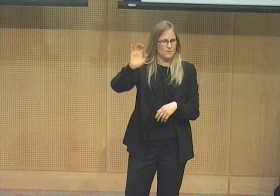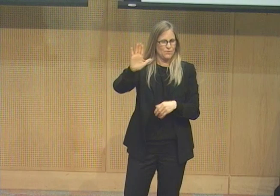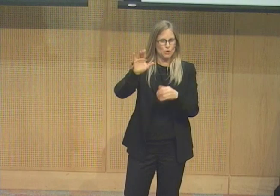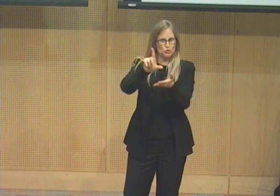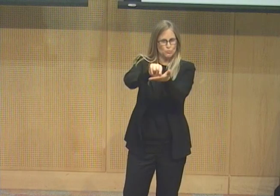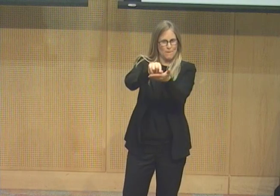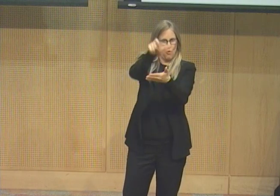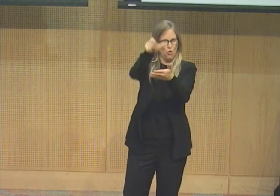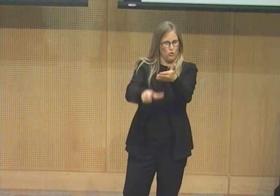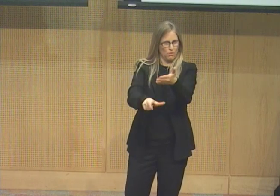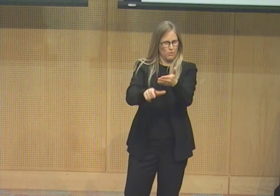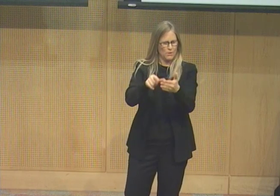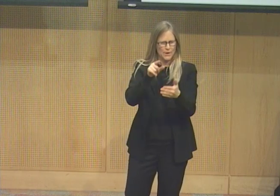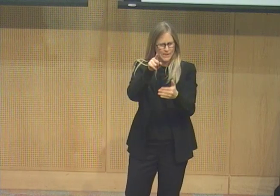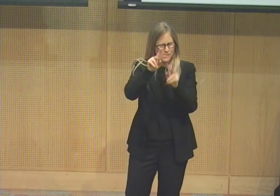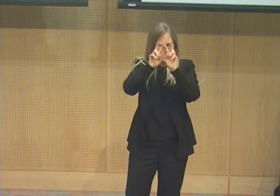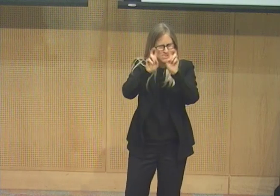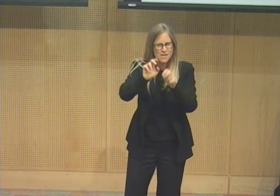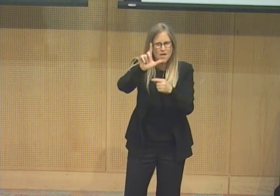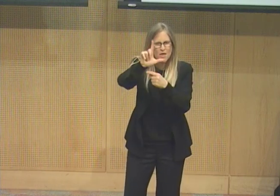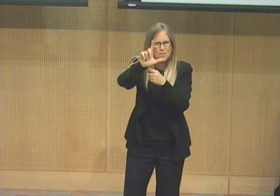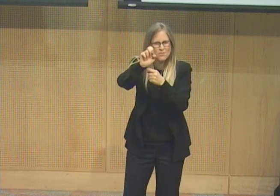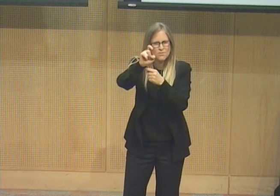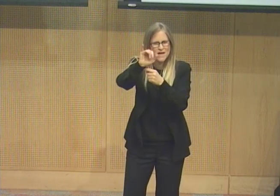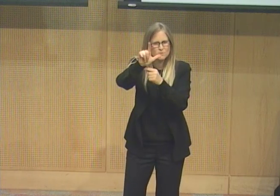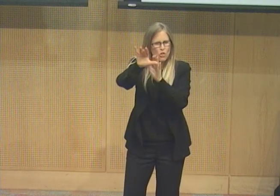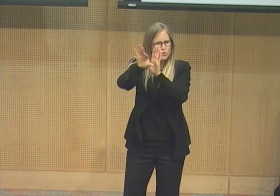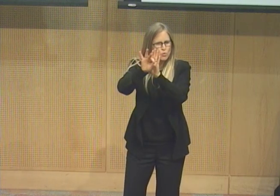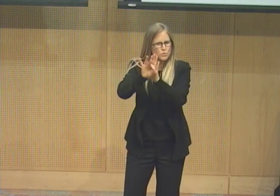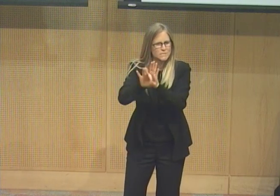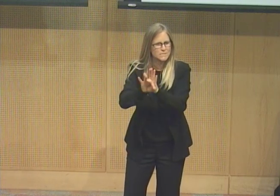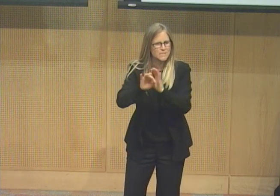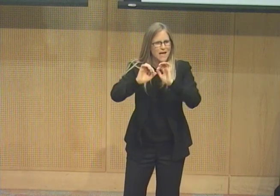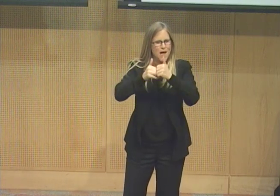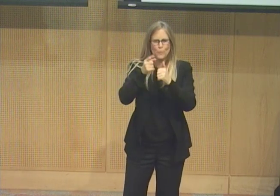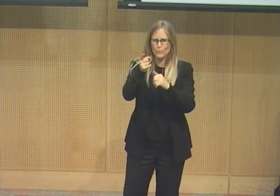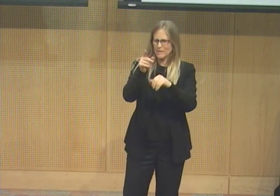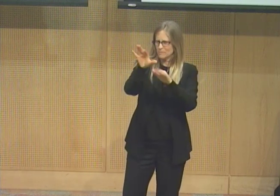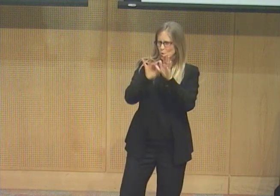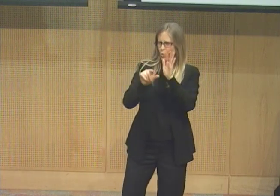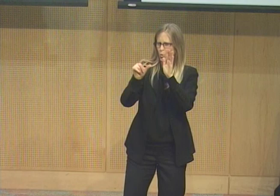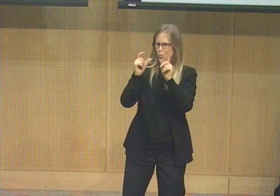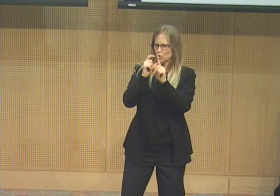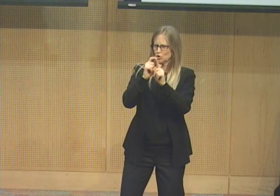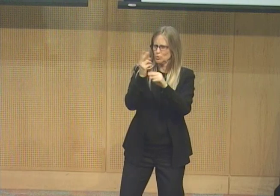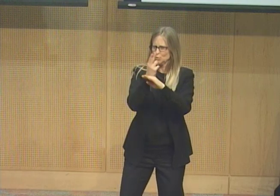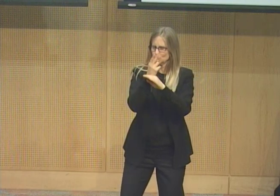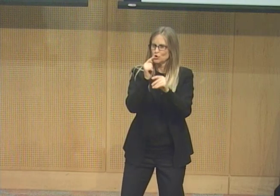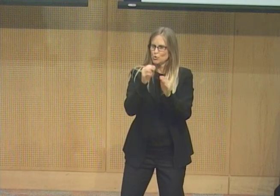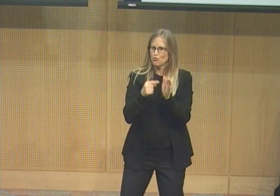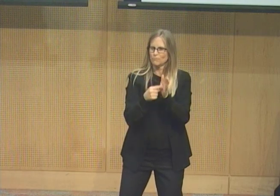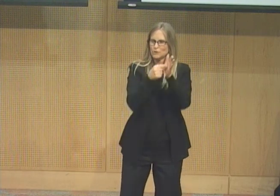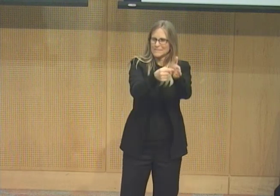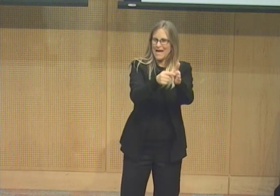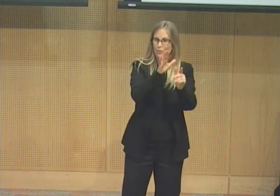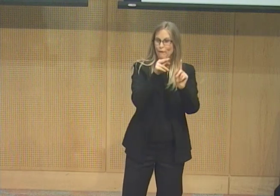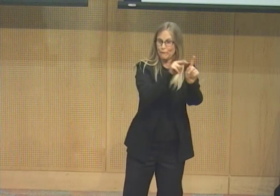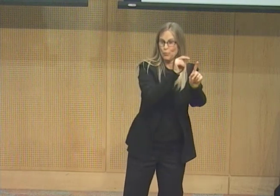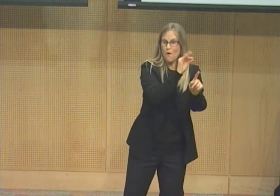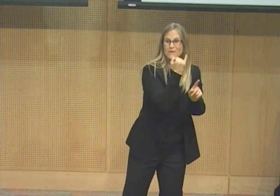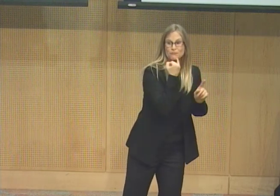some work of Israeli and Palestinian lexical choices,